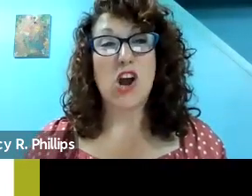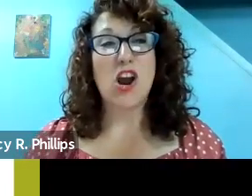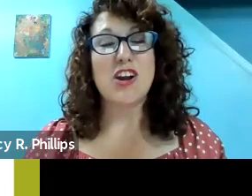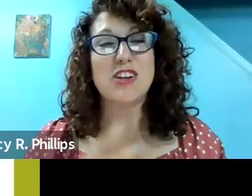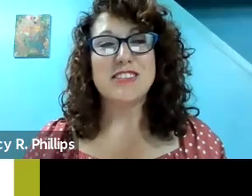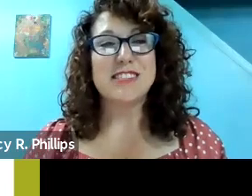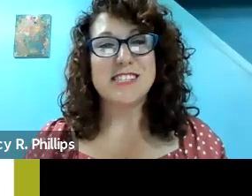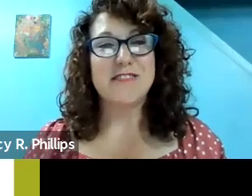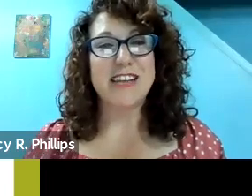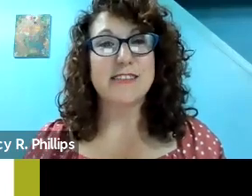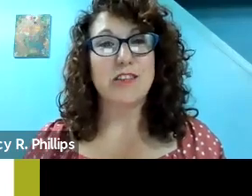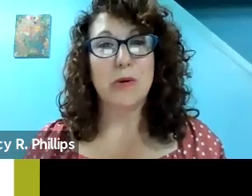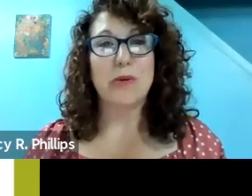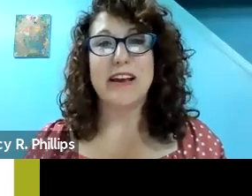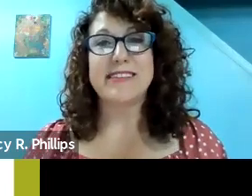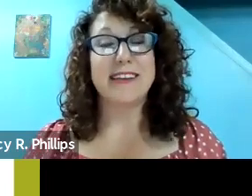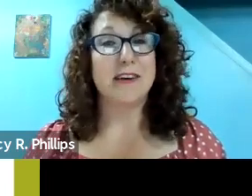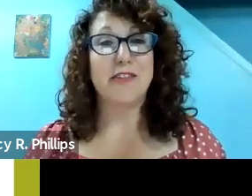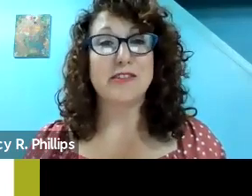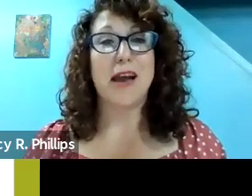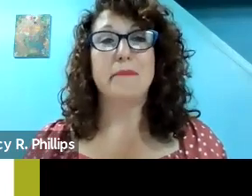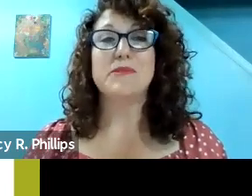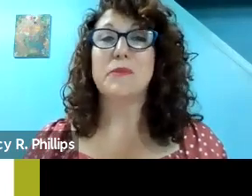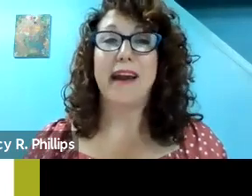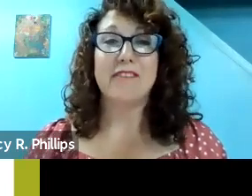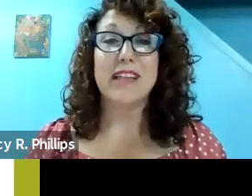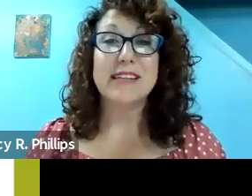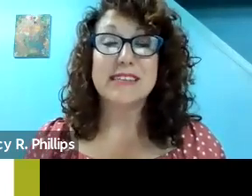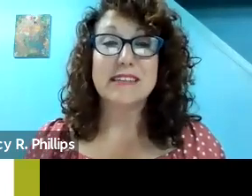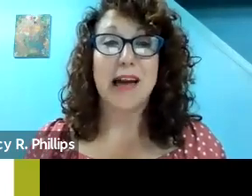is our device loan. I said it a few times we have a lending